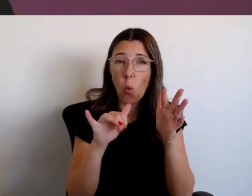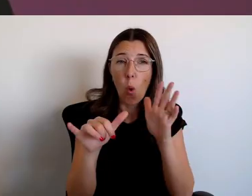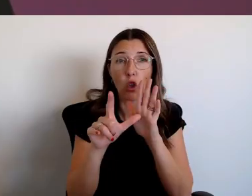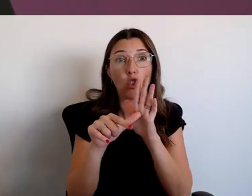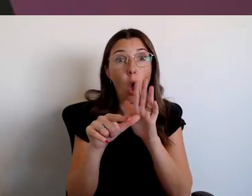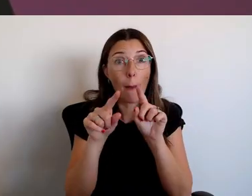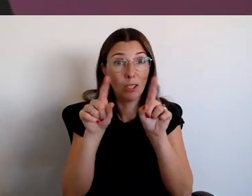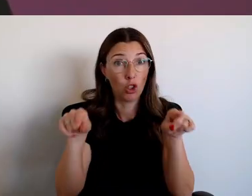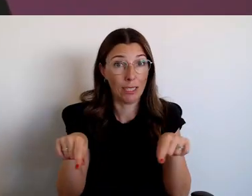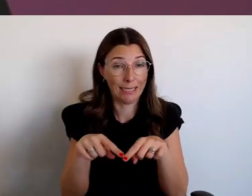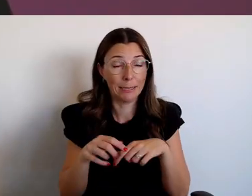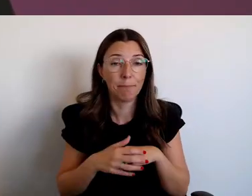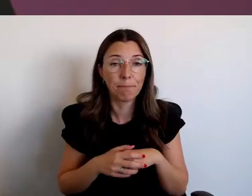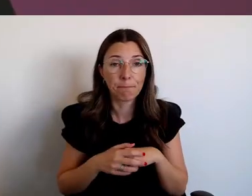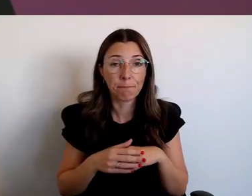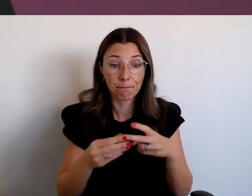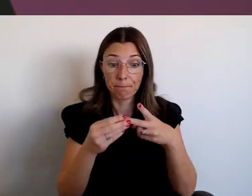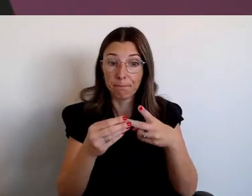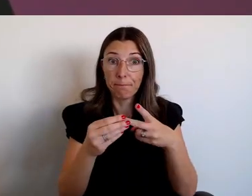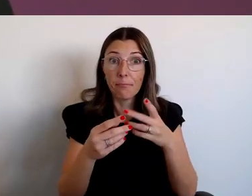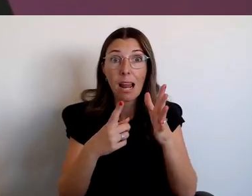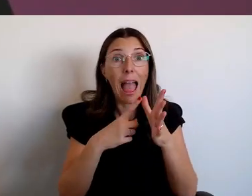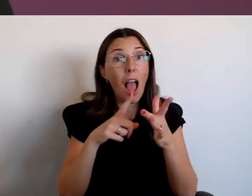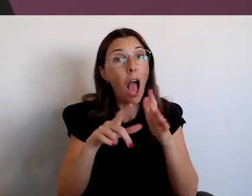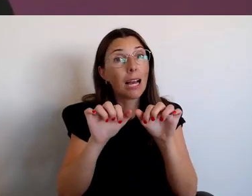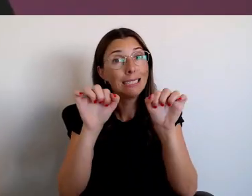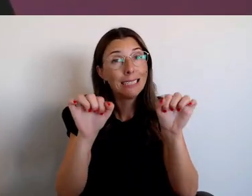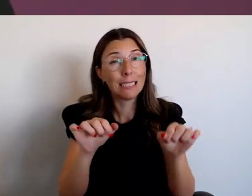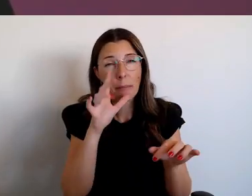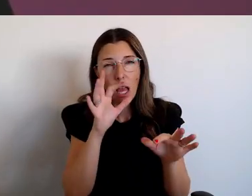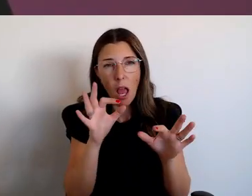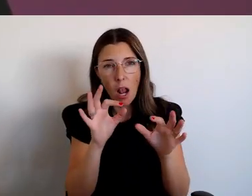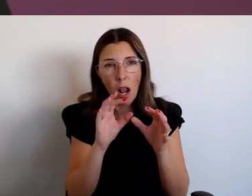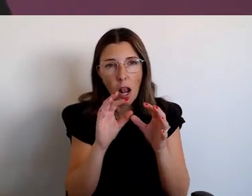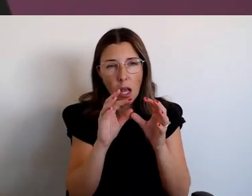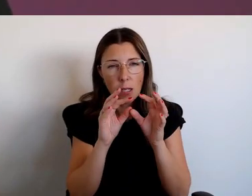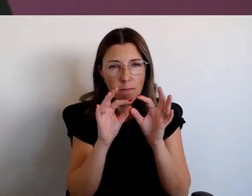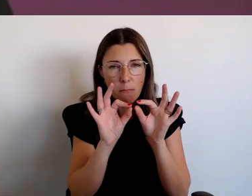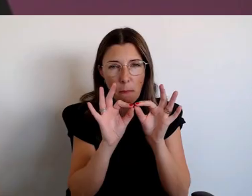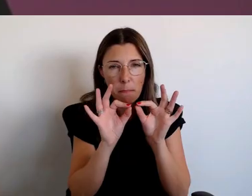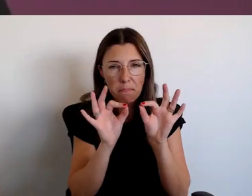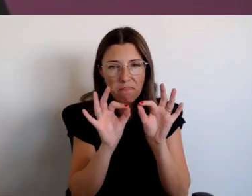And secondly, AI systems can be manipulated with false data input.